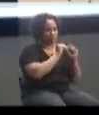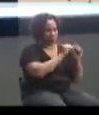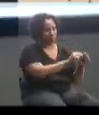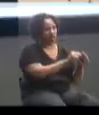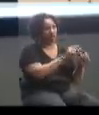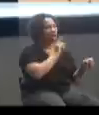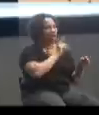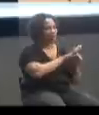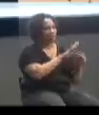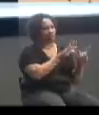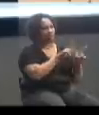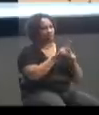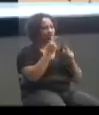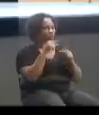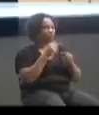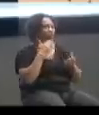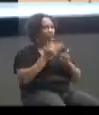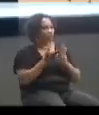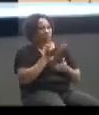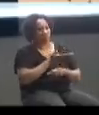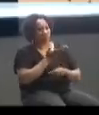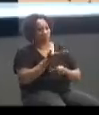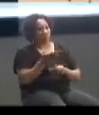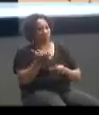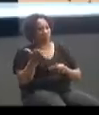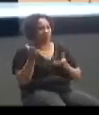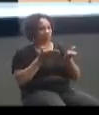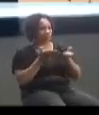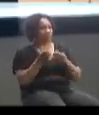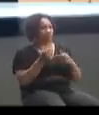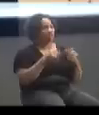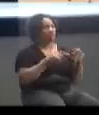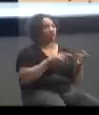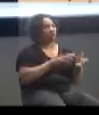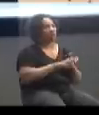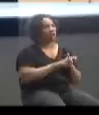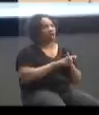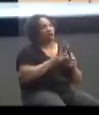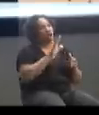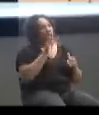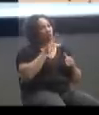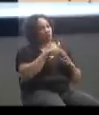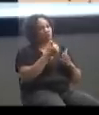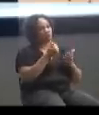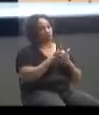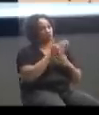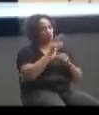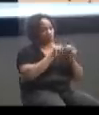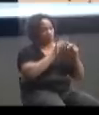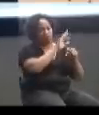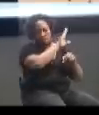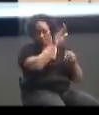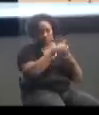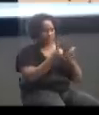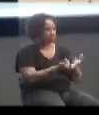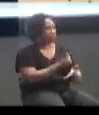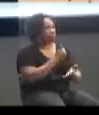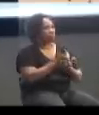SUSTAINABILITY OBLIGATIONS AS WELL AS GREEN GOODS AND SERVICES. ON THE REAL ESTATE SIDE, ALL NEW CONSTRUCTION, ALL NEW